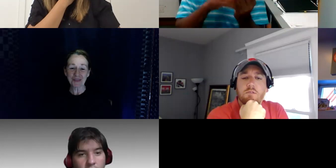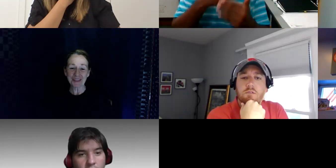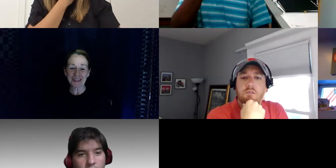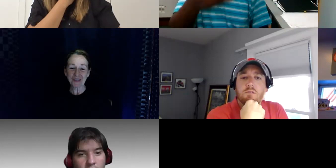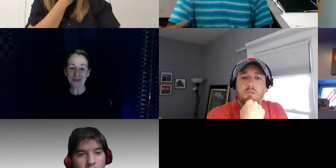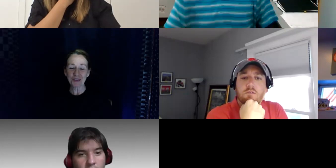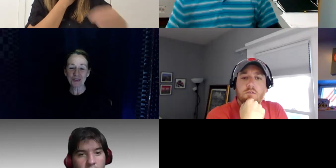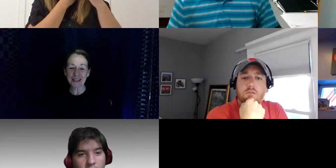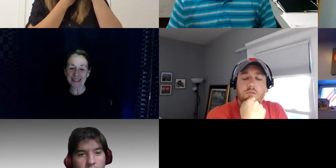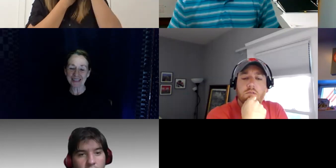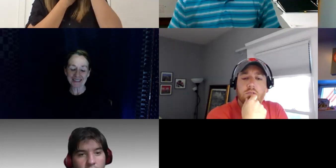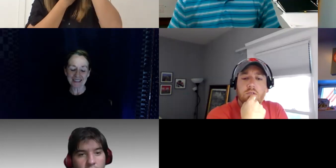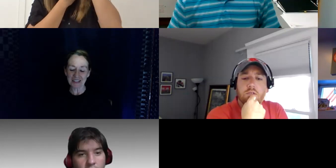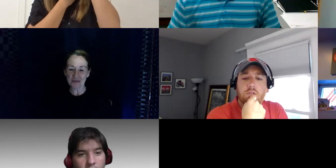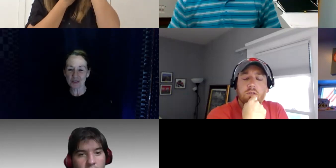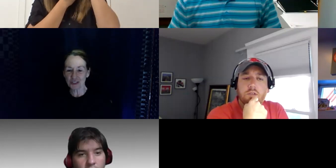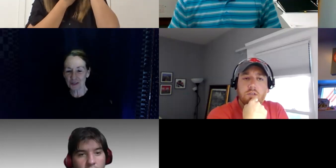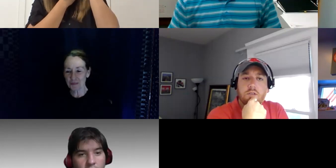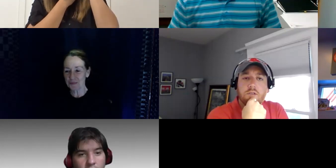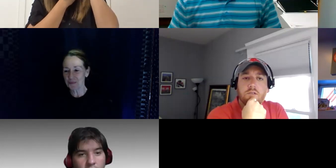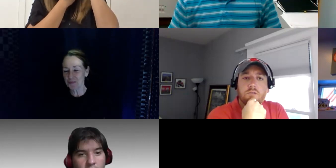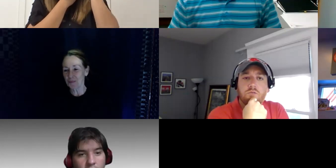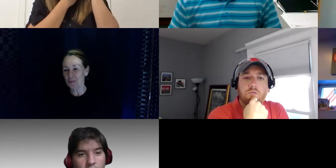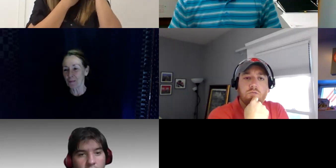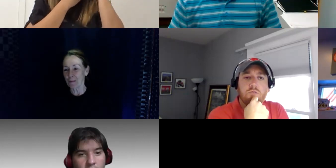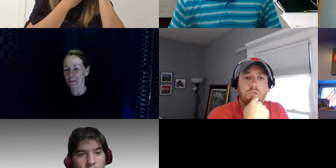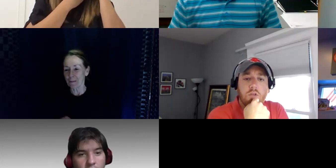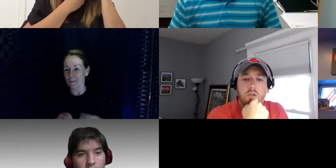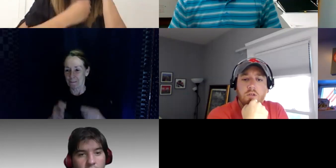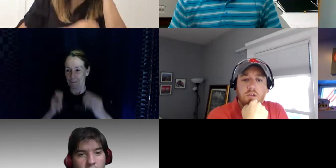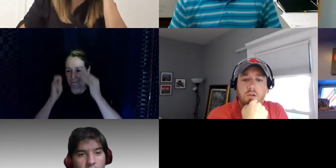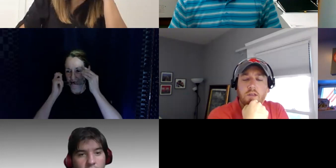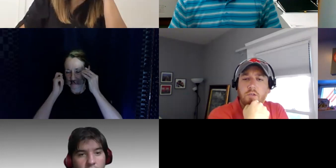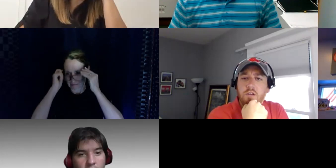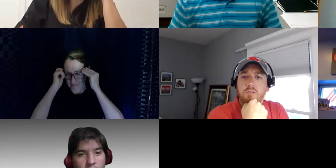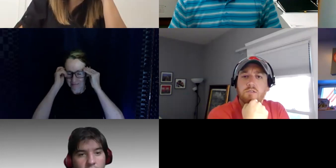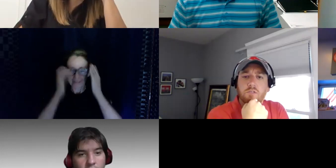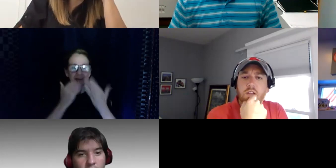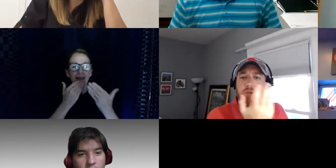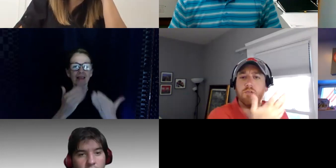WOW, IT WAS NOT EASY. IT WAS NOT EASY. THAT'S ALL I CAN SAY. I DON'T KNOW WHAT ELSE TO SAY, BRETT.